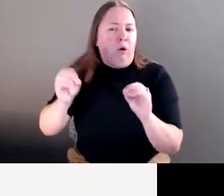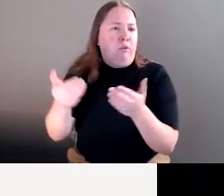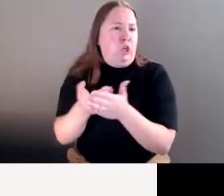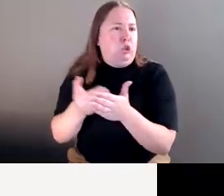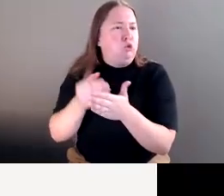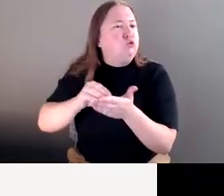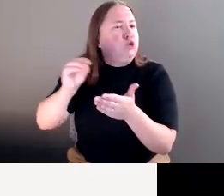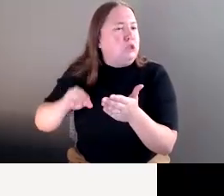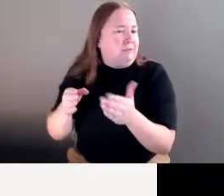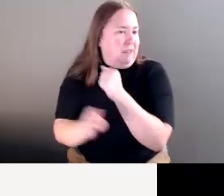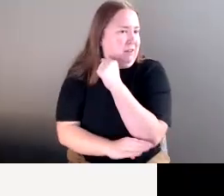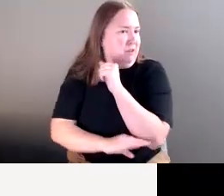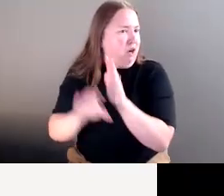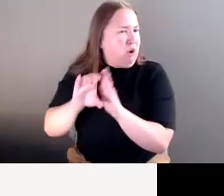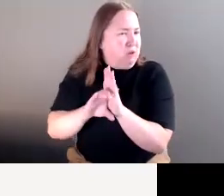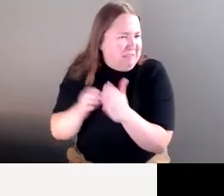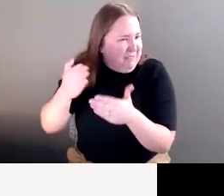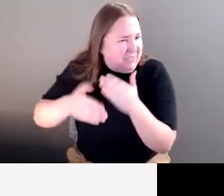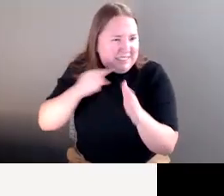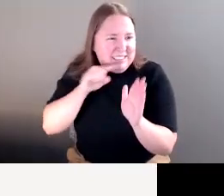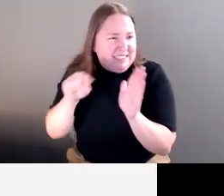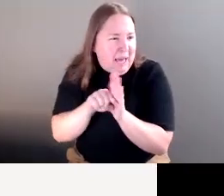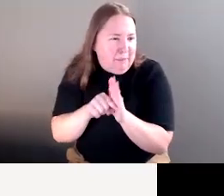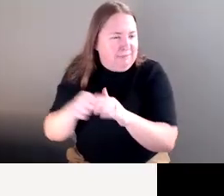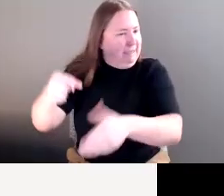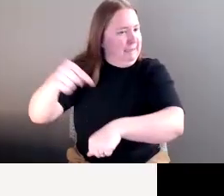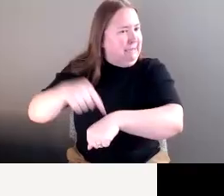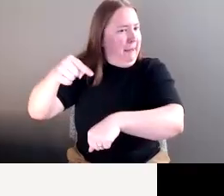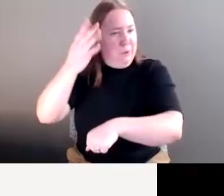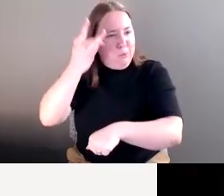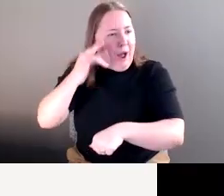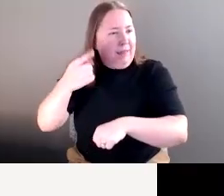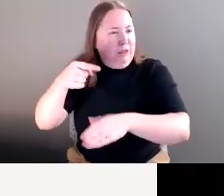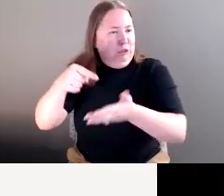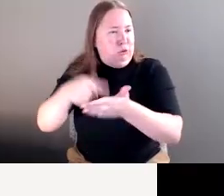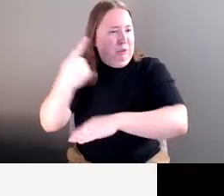in your fall course, completed the assignment on time because the due date was set in spring.